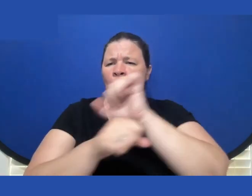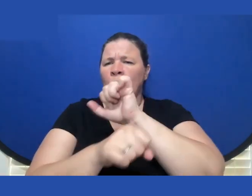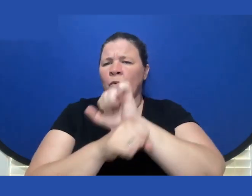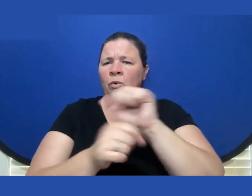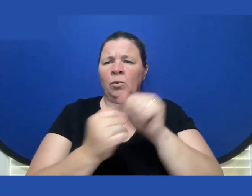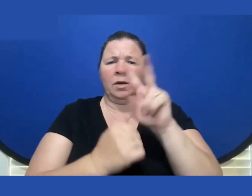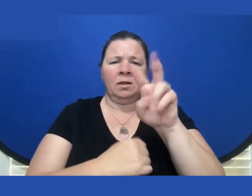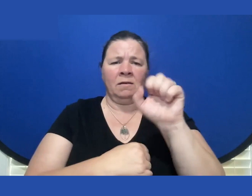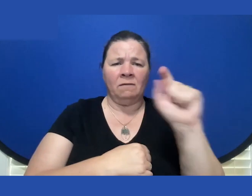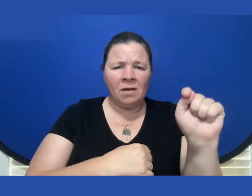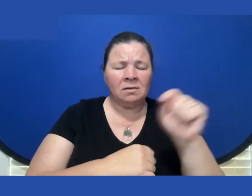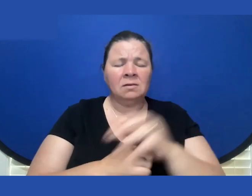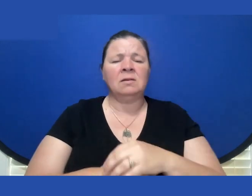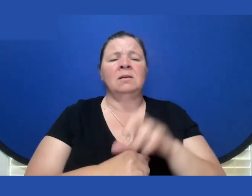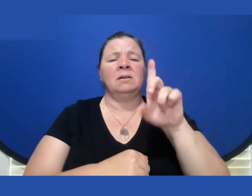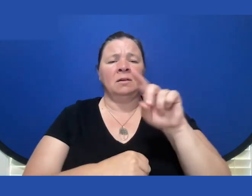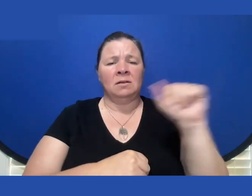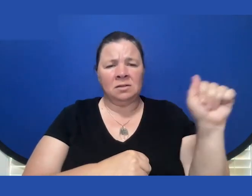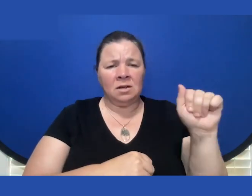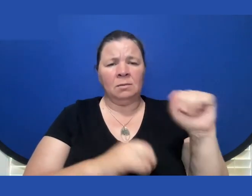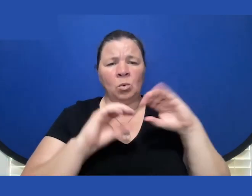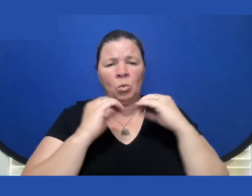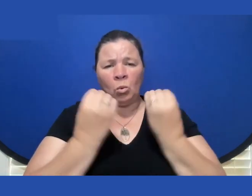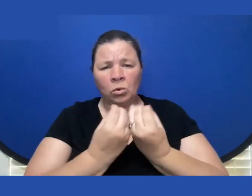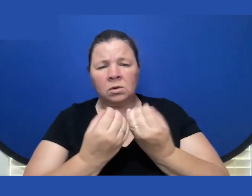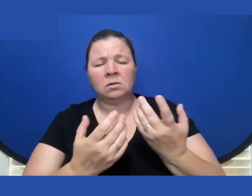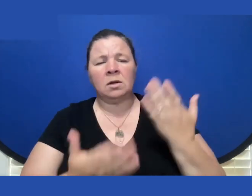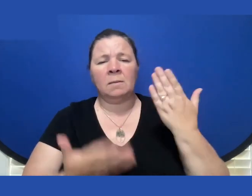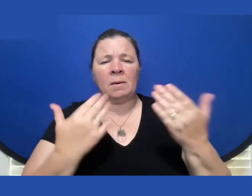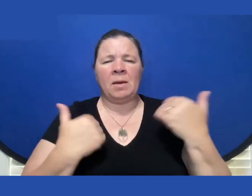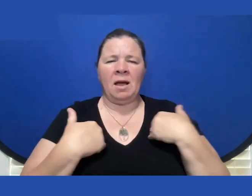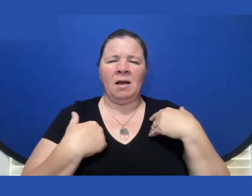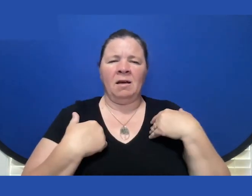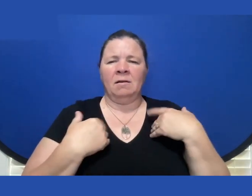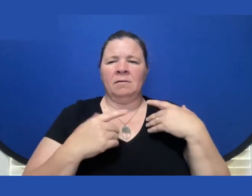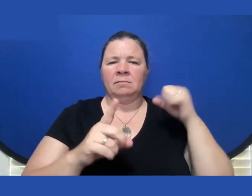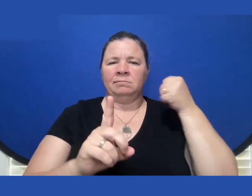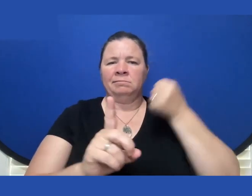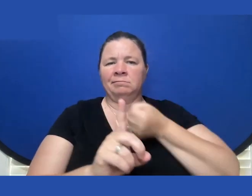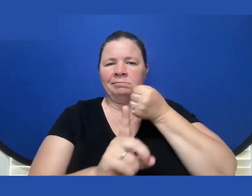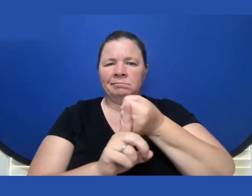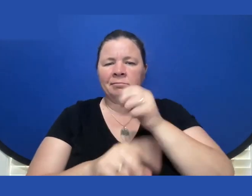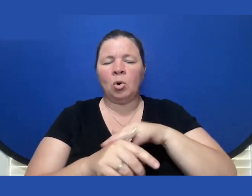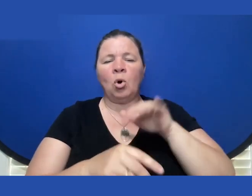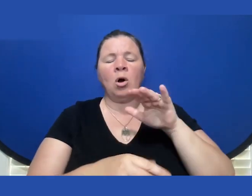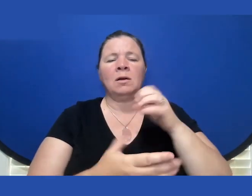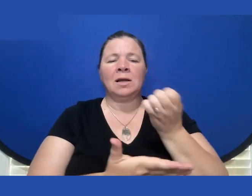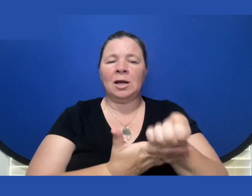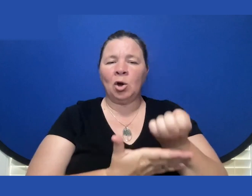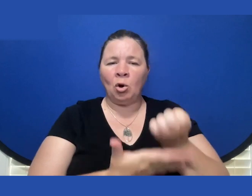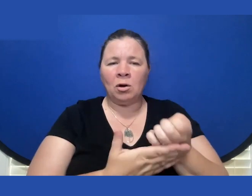or a disabled organization has, like, this snowball effect on the economy. Because many times folks with disabilities